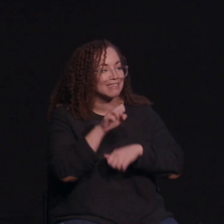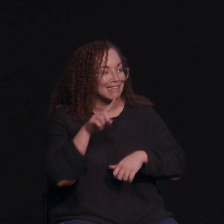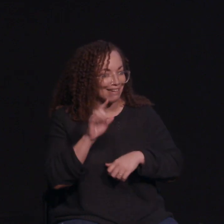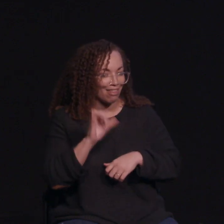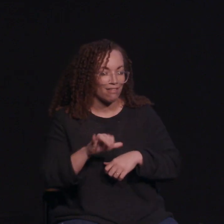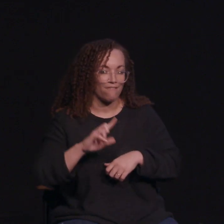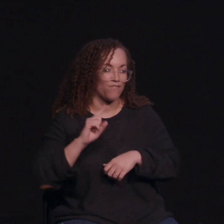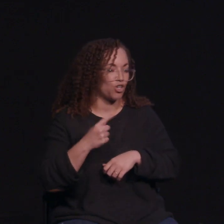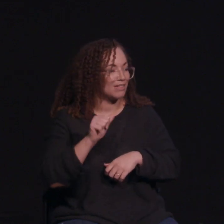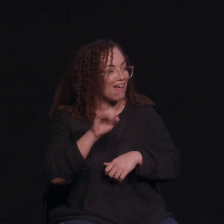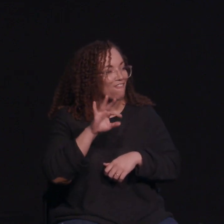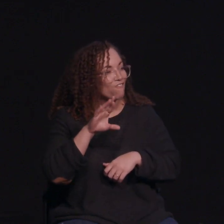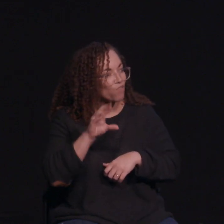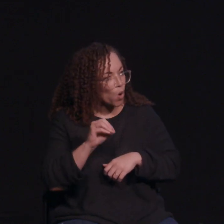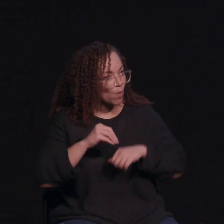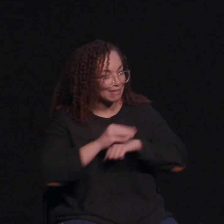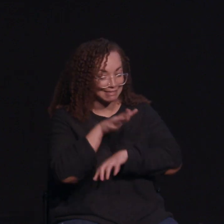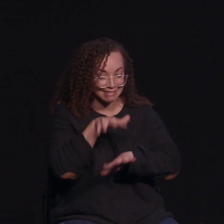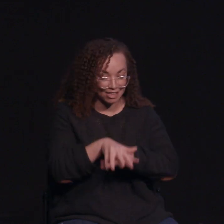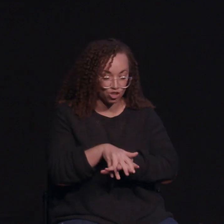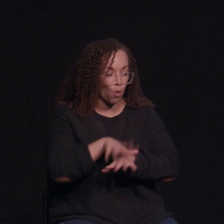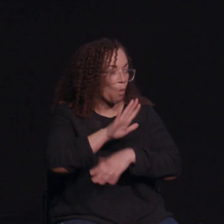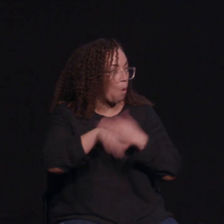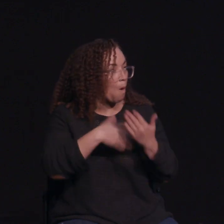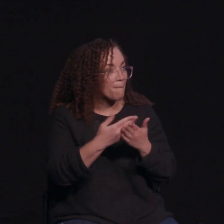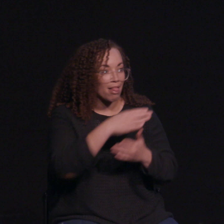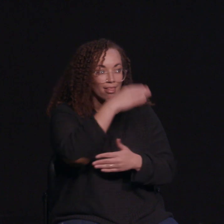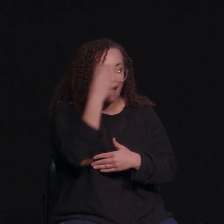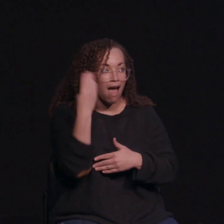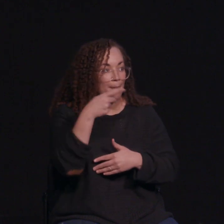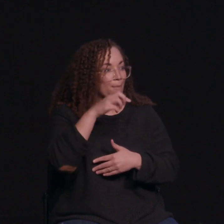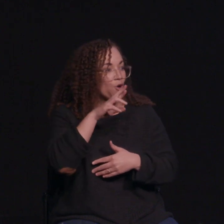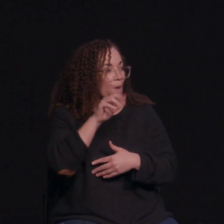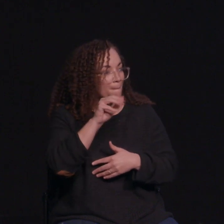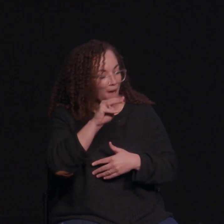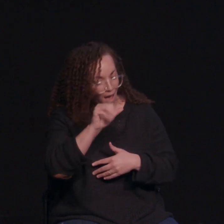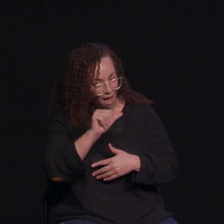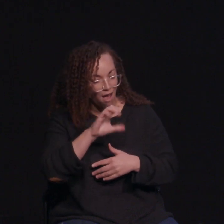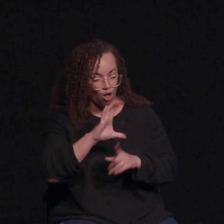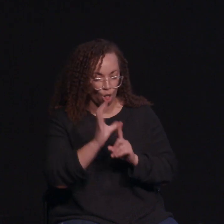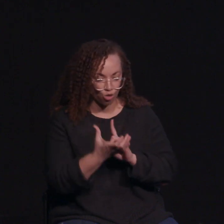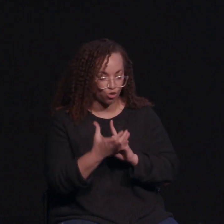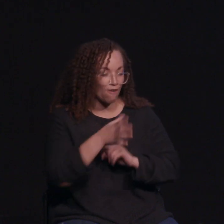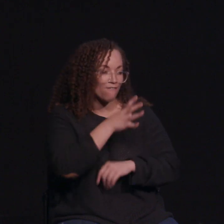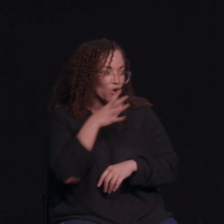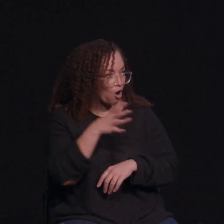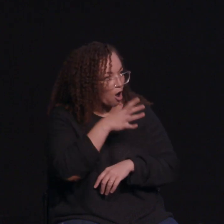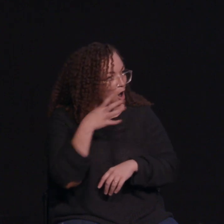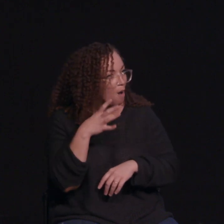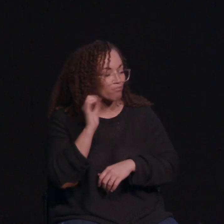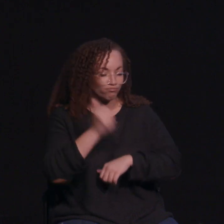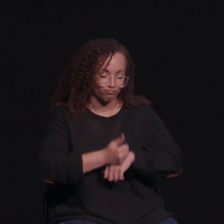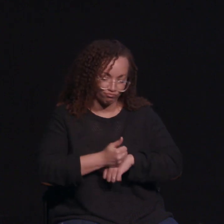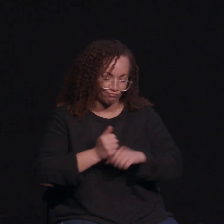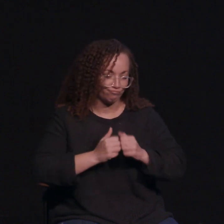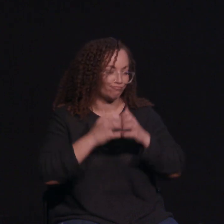all-Black-owned permaculture farm in Sonoma County, and the farm is operated and rooted in Afro indigenous